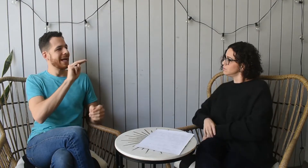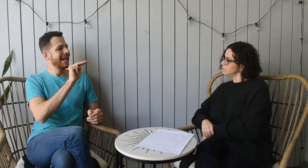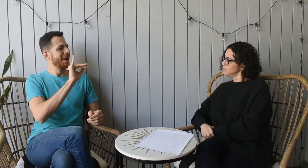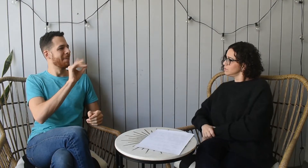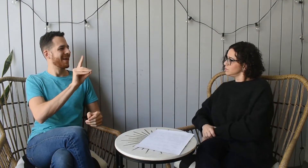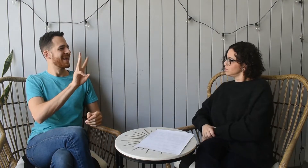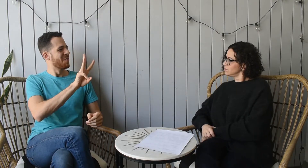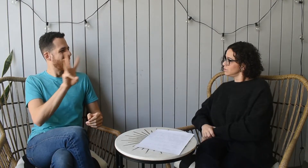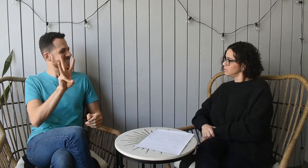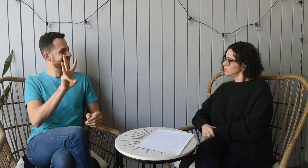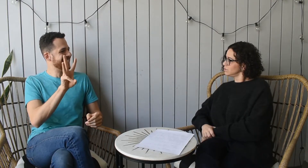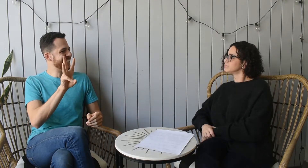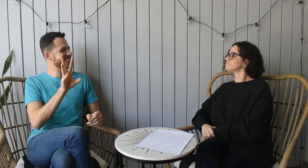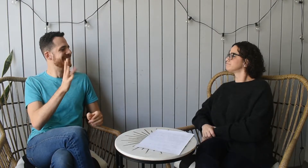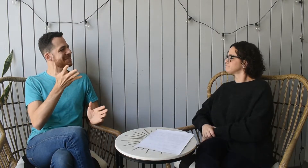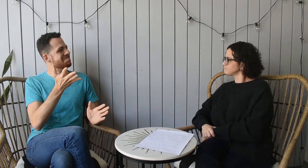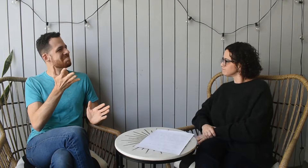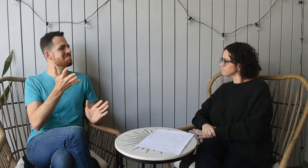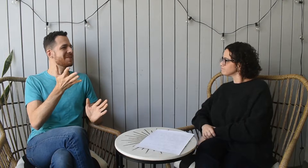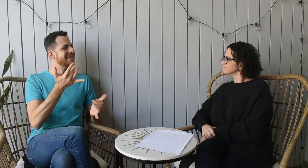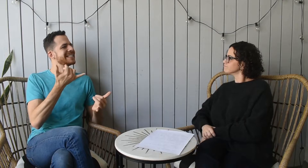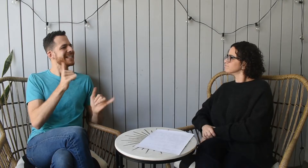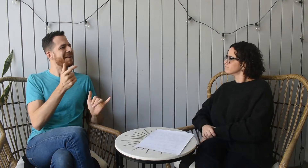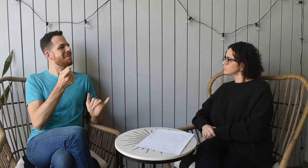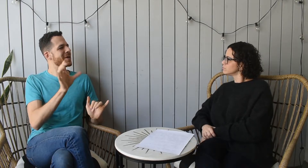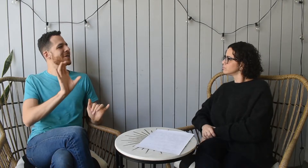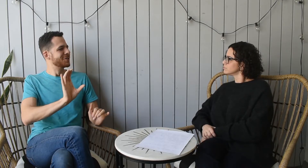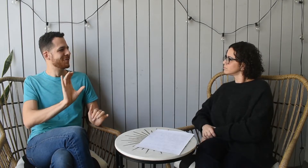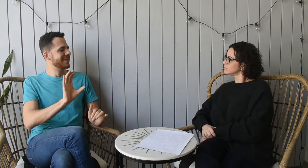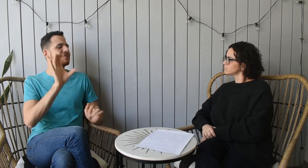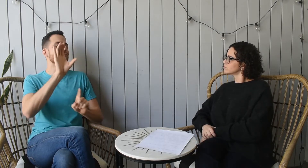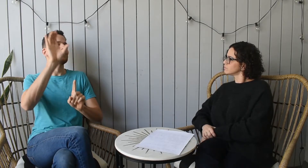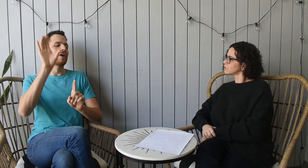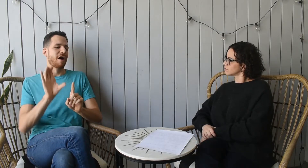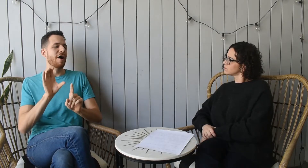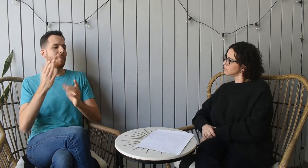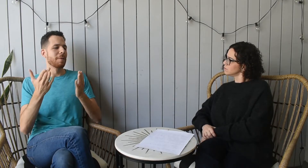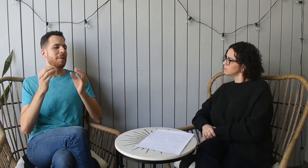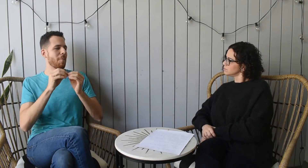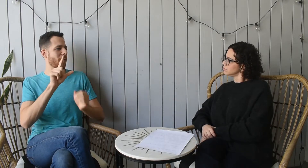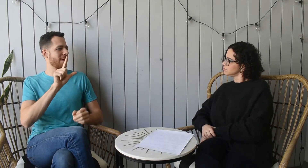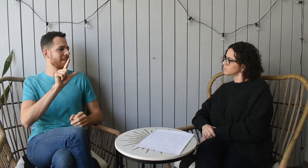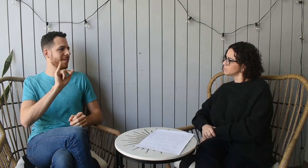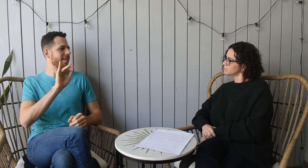The Midwest is still more conservative while Chicago is more liberal